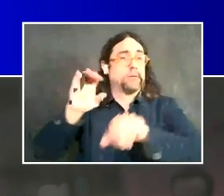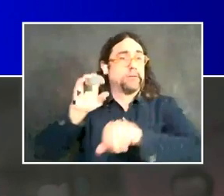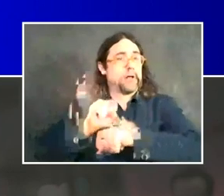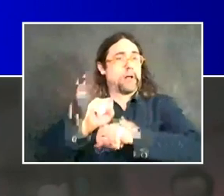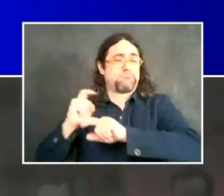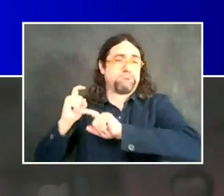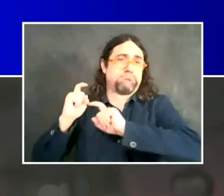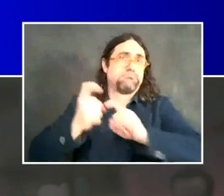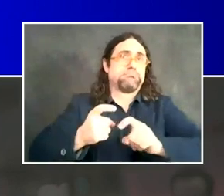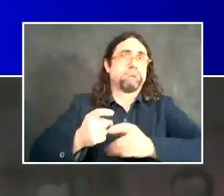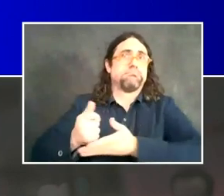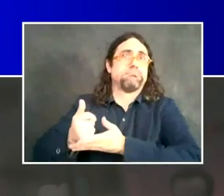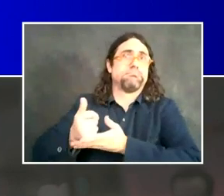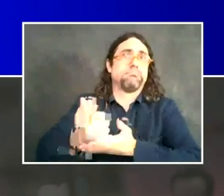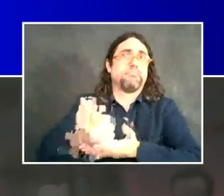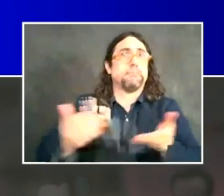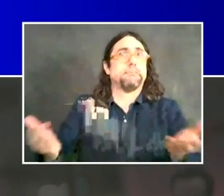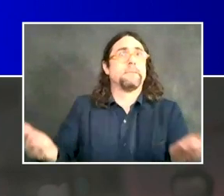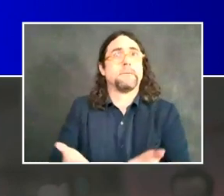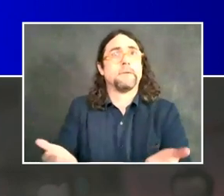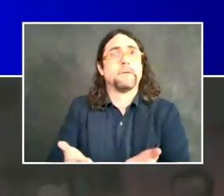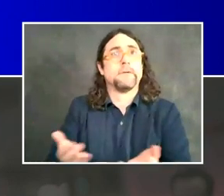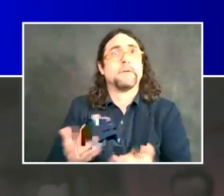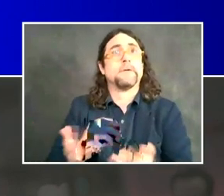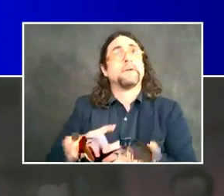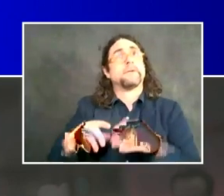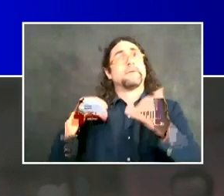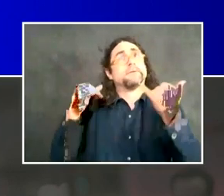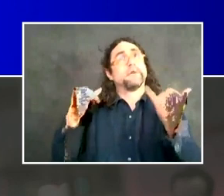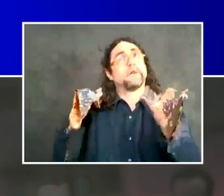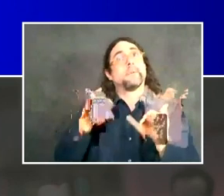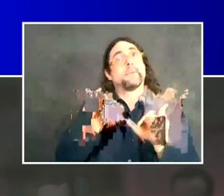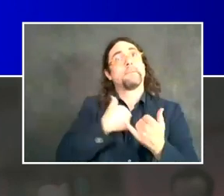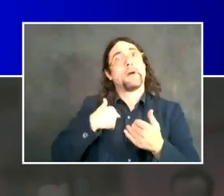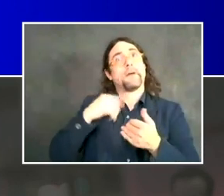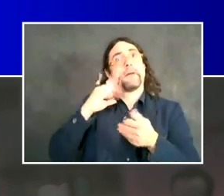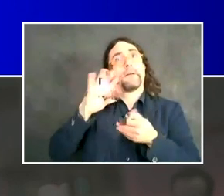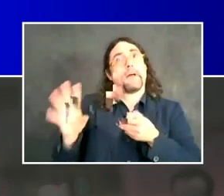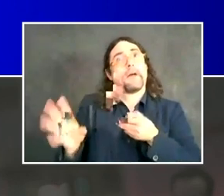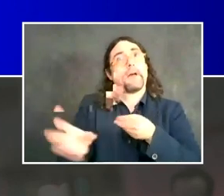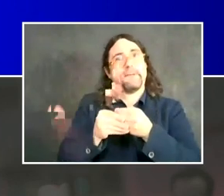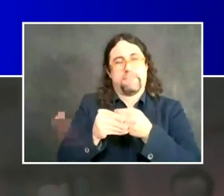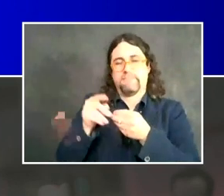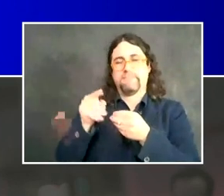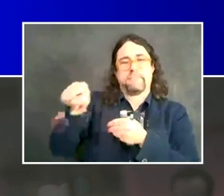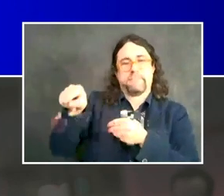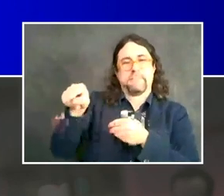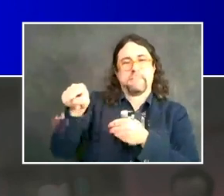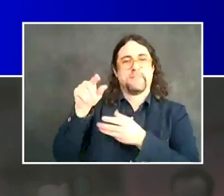NOW THEY ARE GOING TO PLAY A